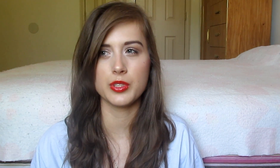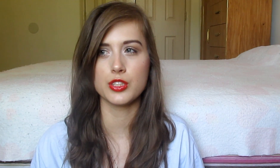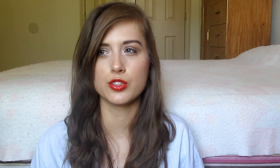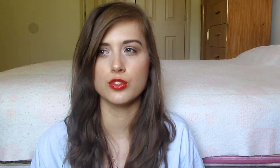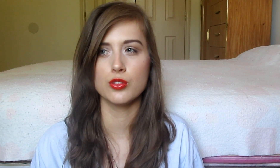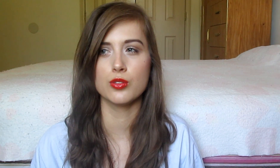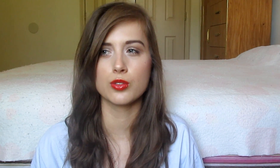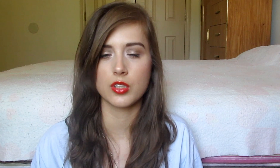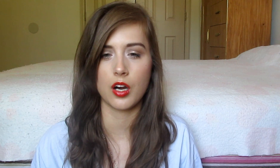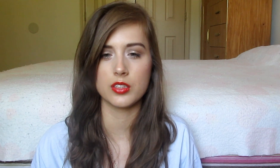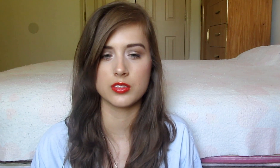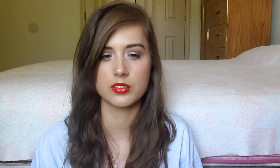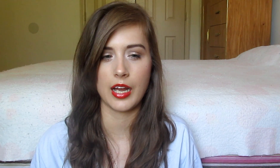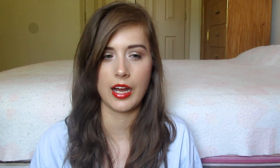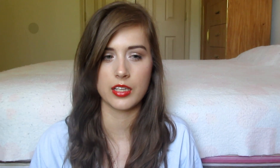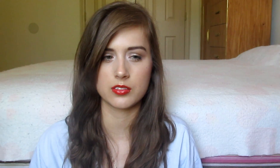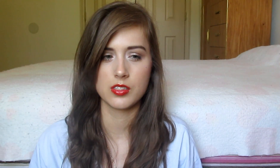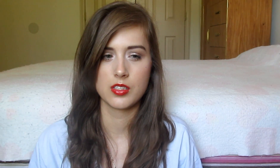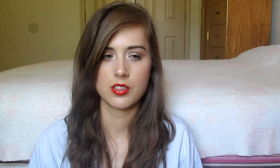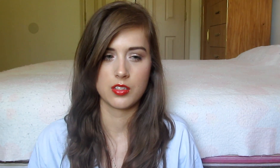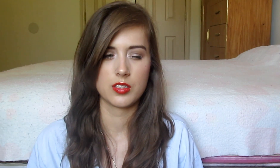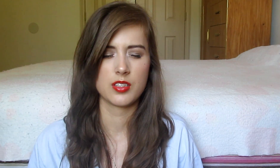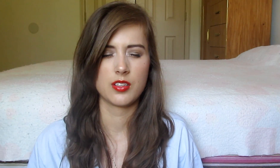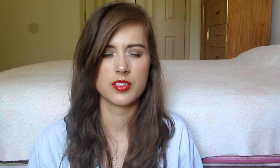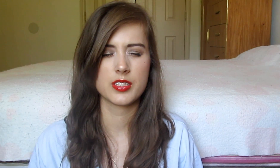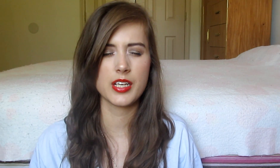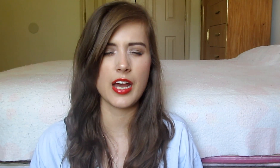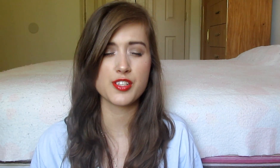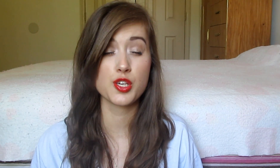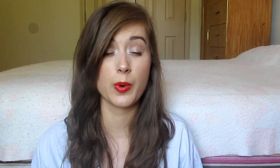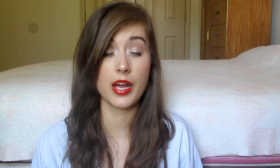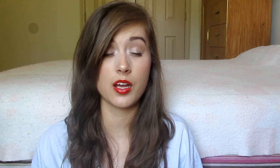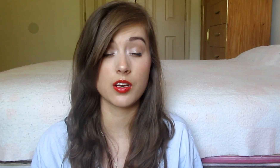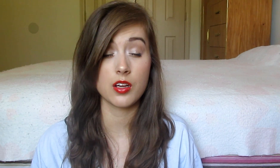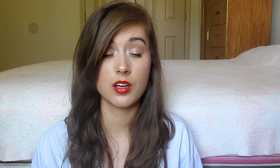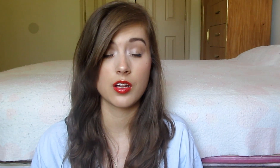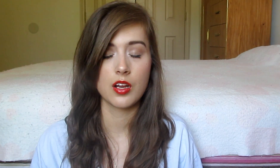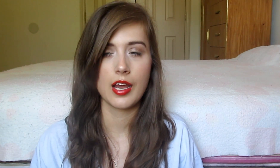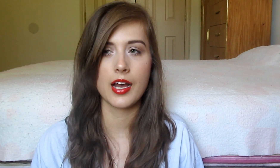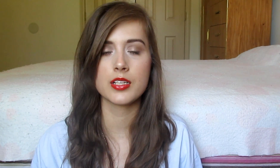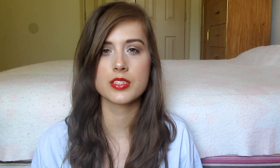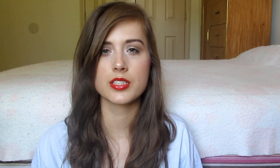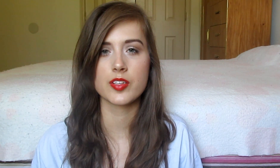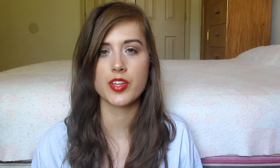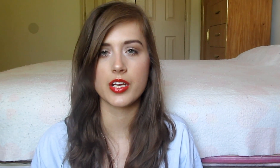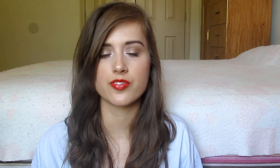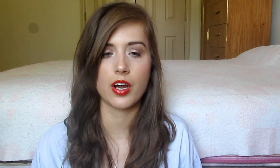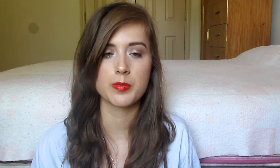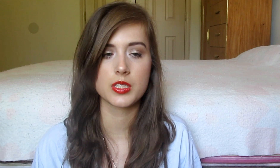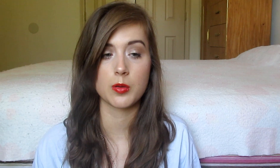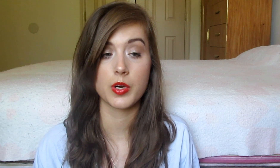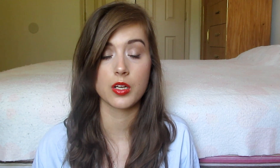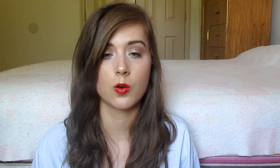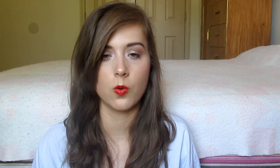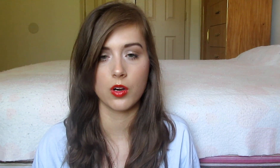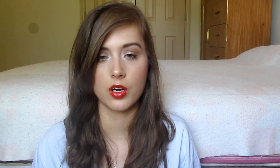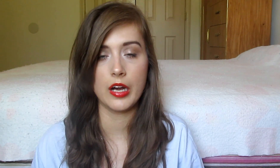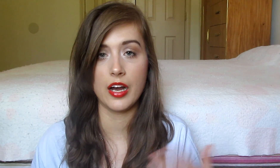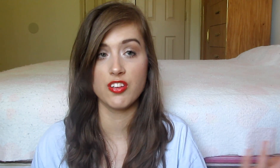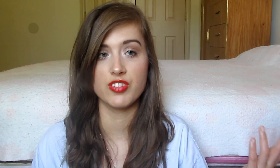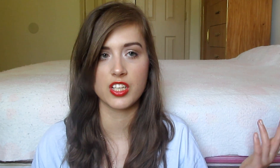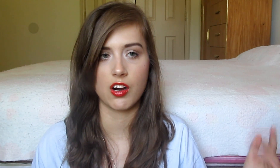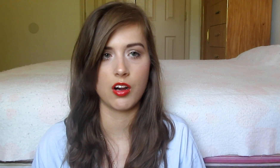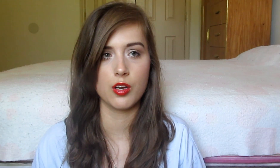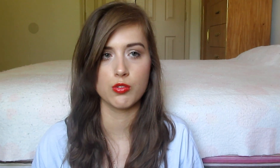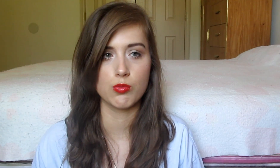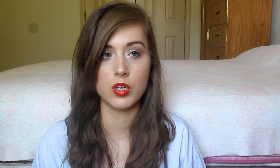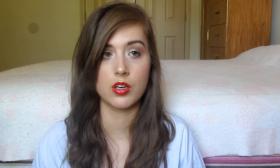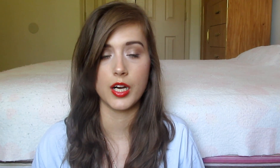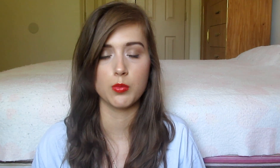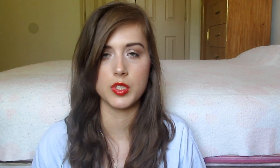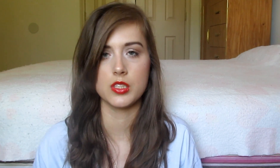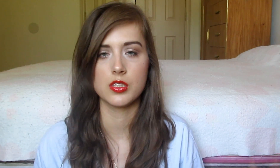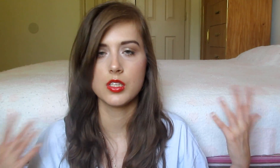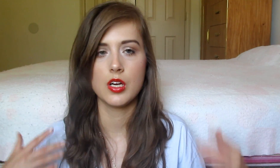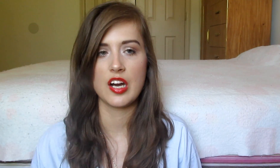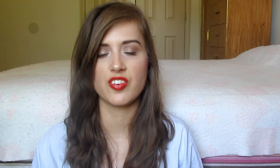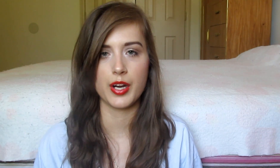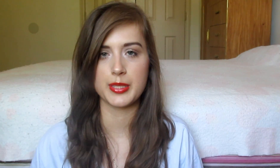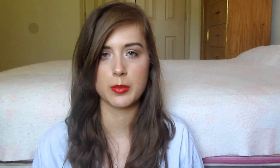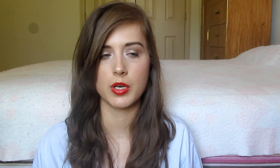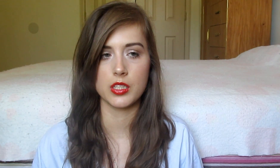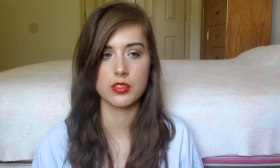need to contact CSUN and see if they can find me somebody or VidCon will help me find somebody,